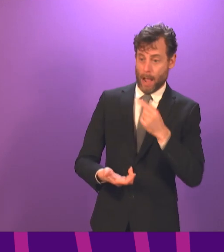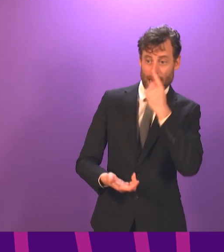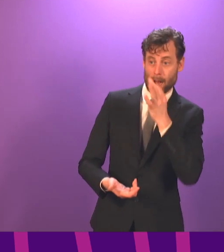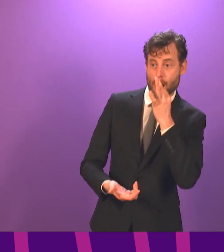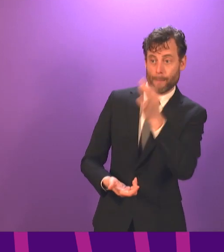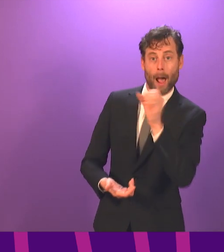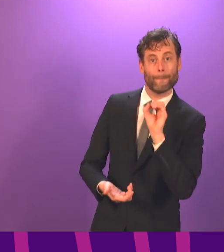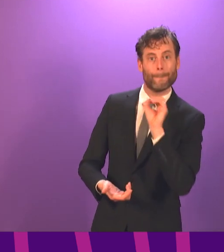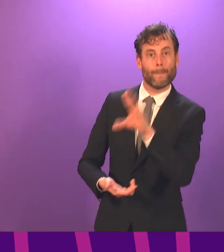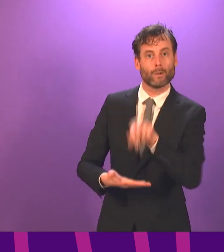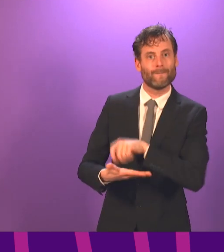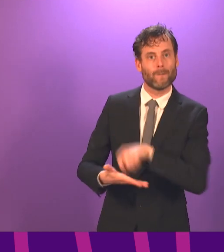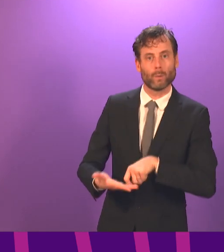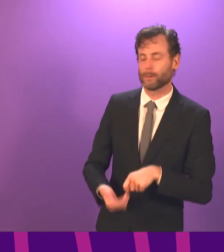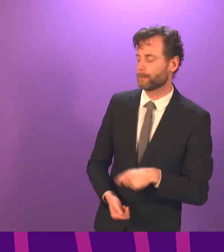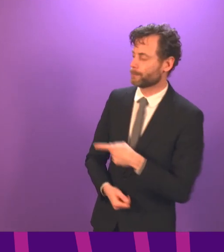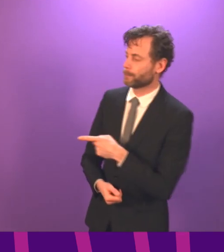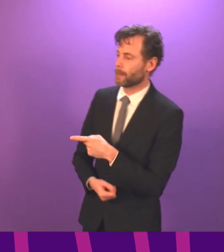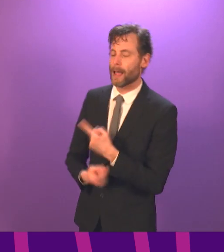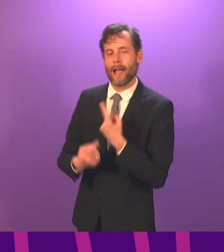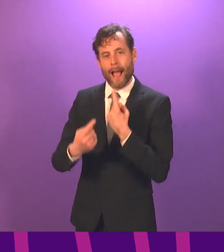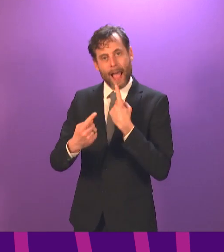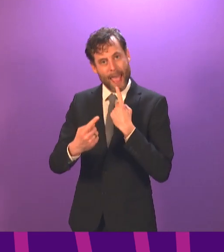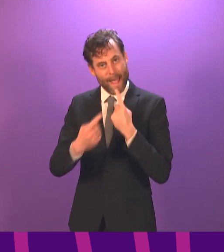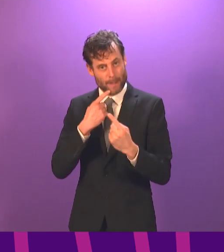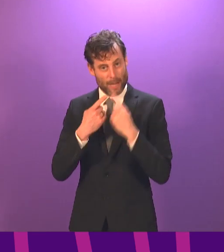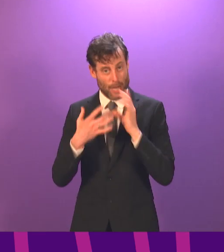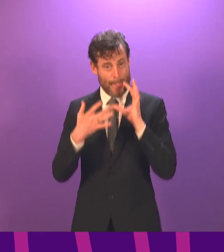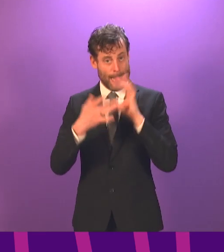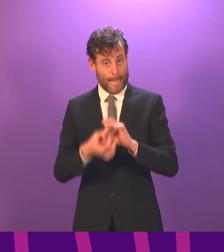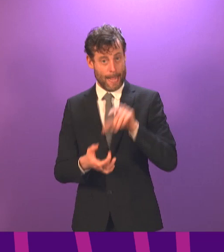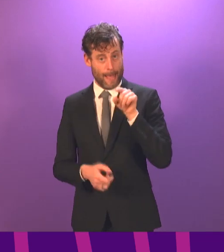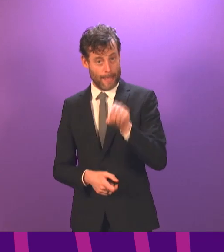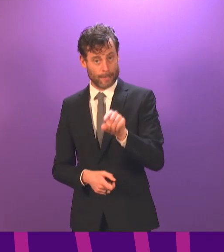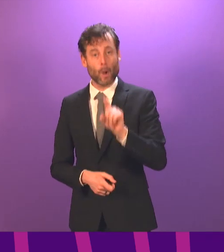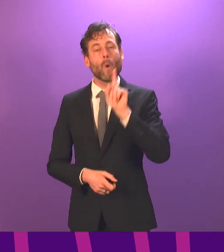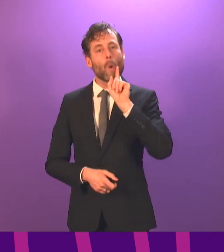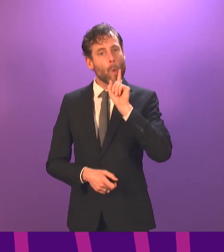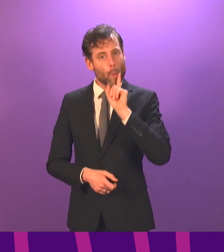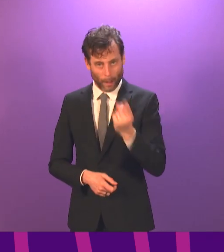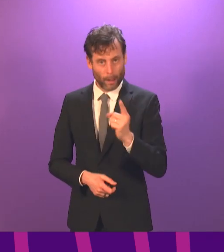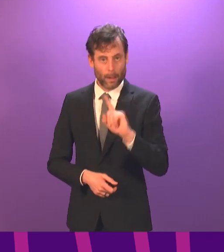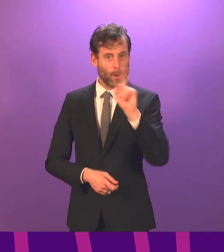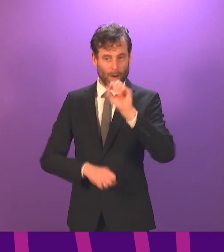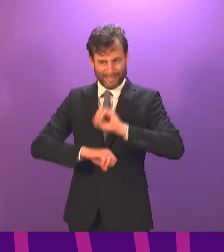Graeme Dey: Information to that end will be provided on every polling card. The Electoral Commission